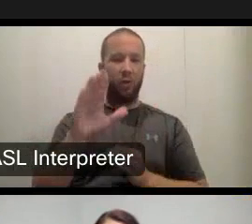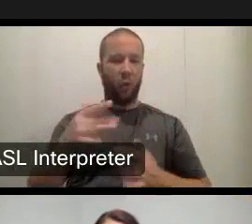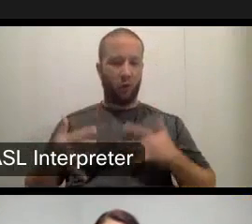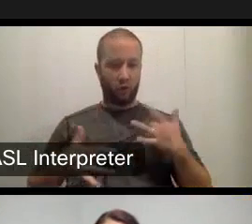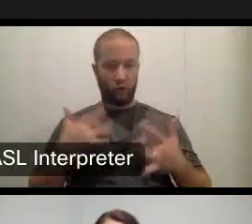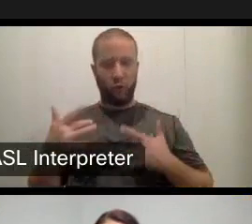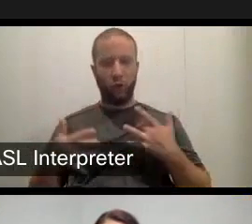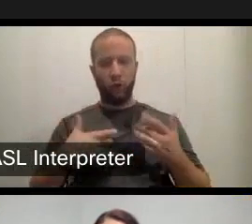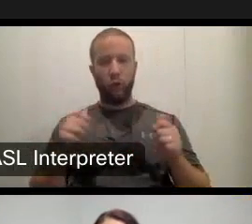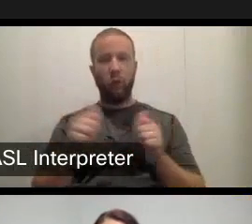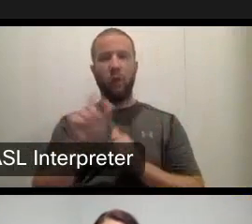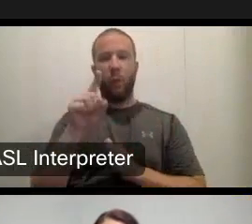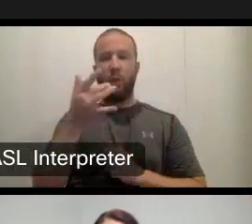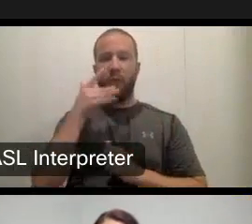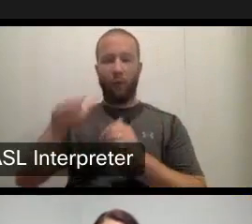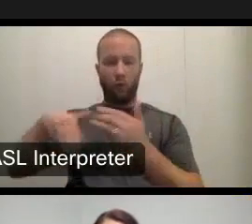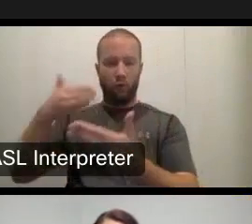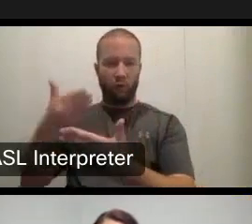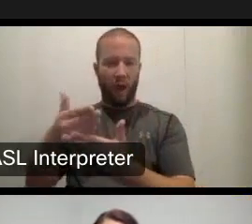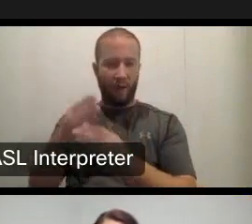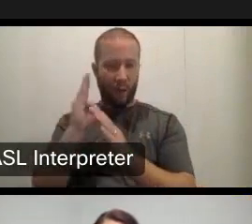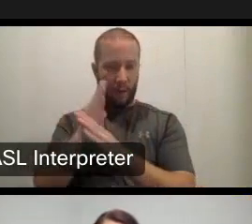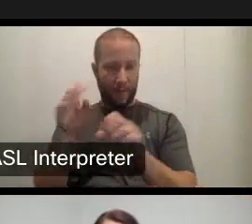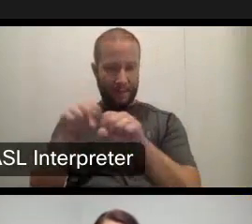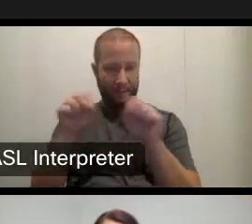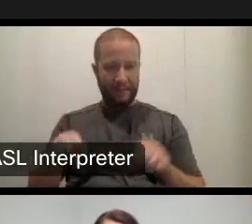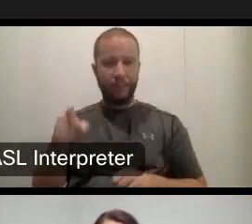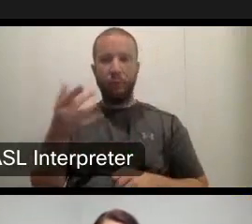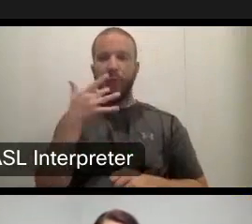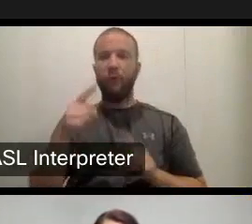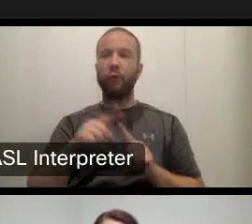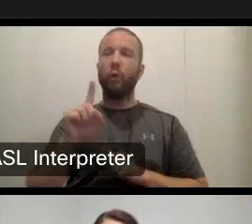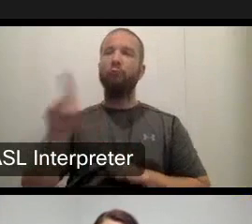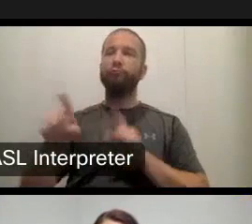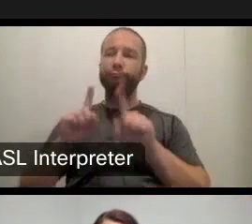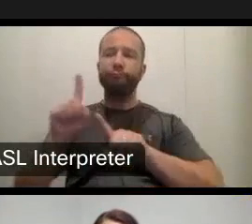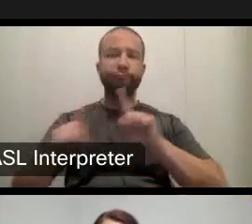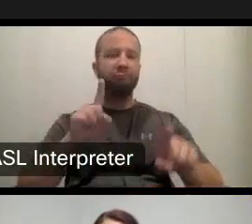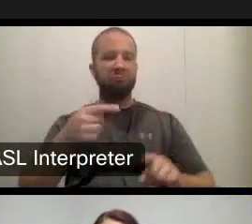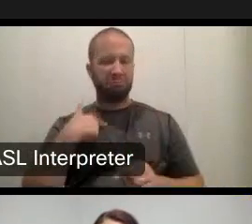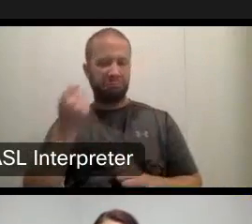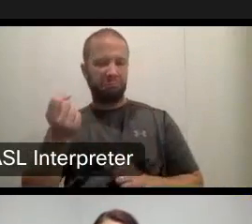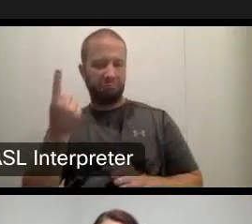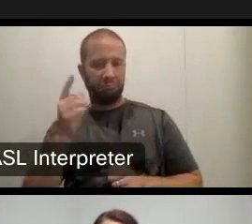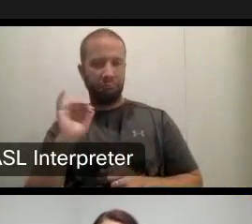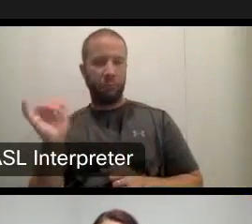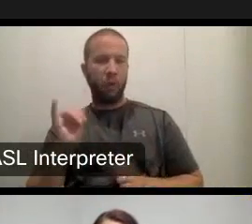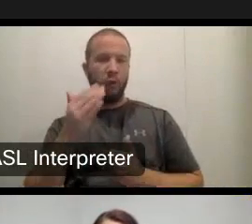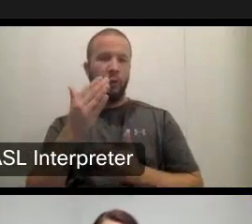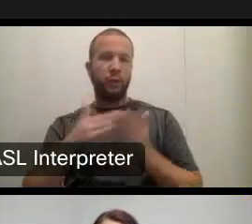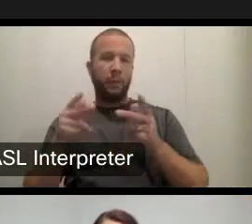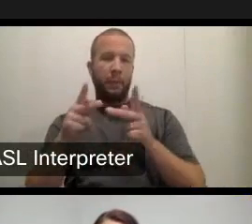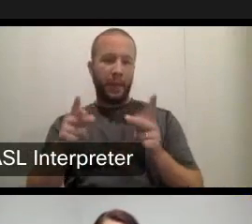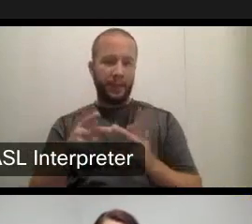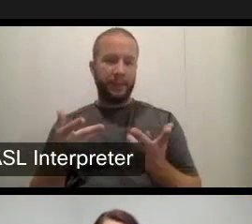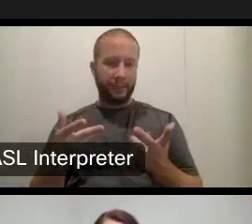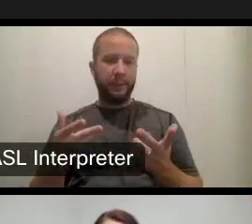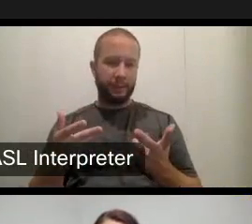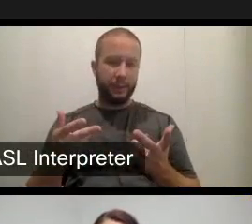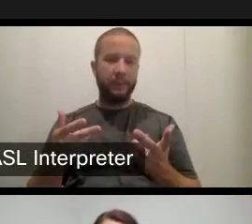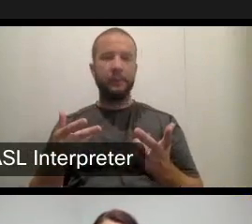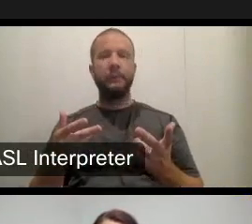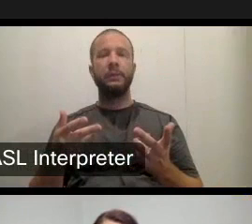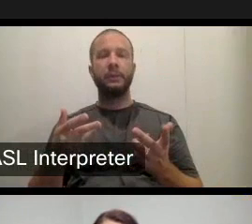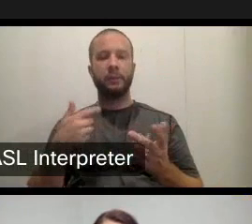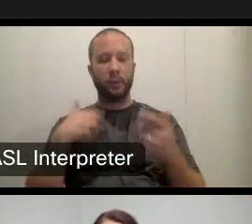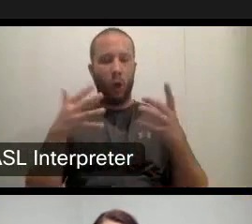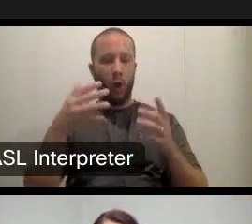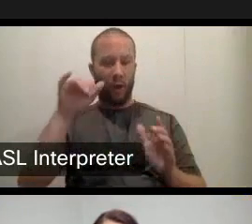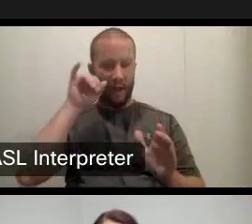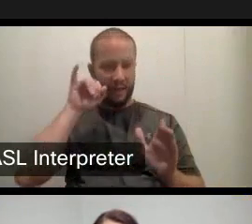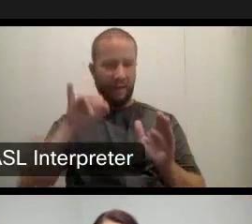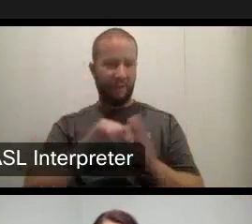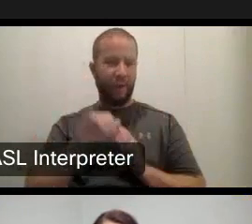of destinations that residents wanted to reach as well as areas that we had identified that had